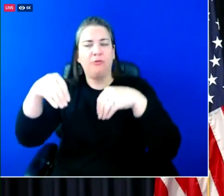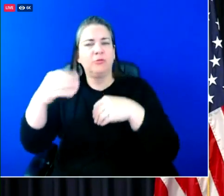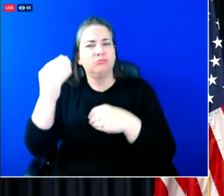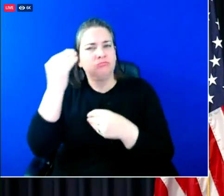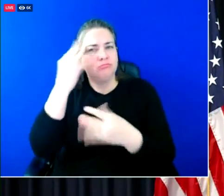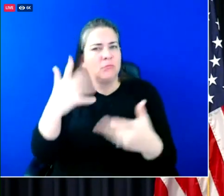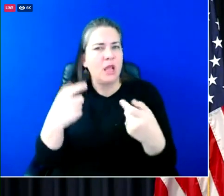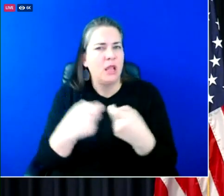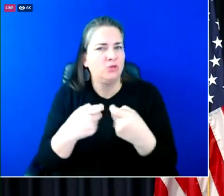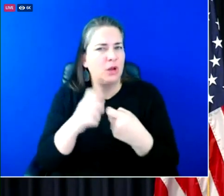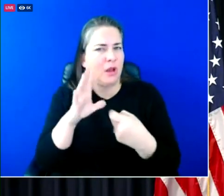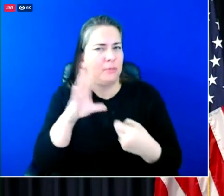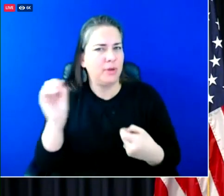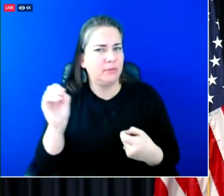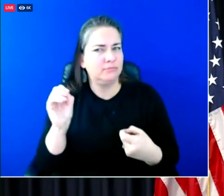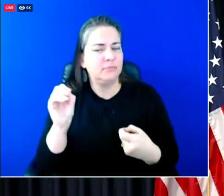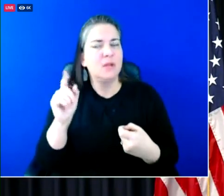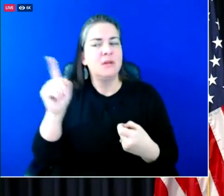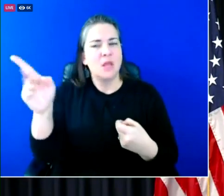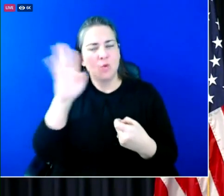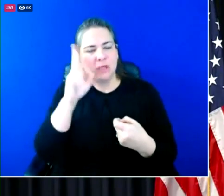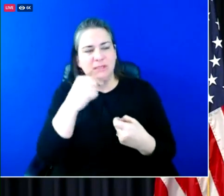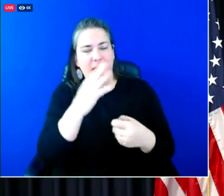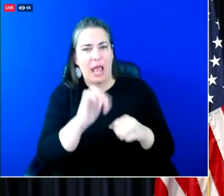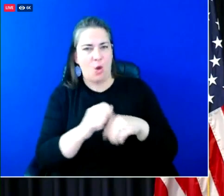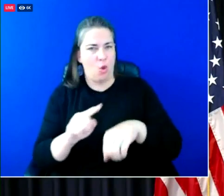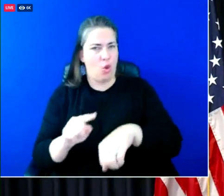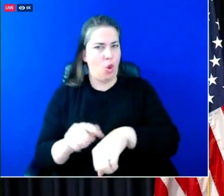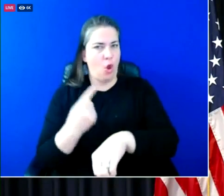you with information on the duration of the outage. But stay away from downed